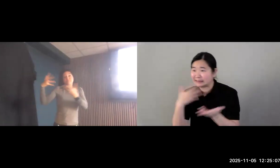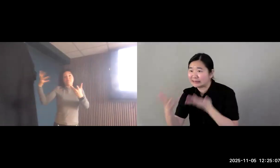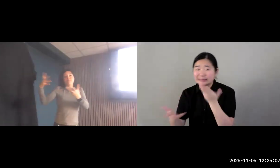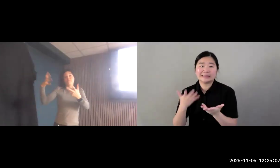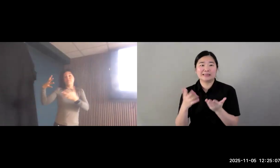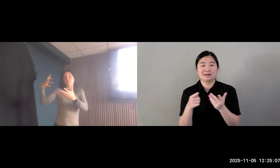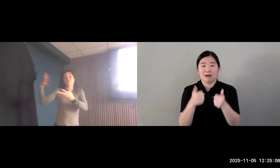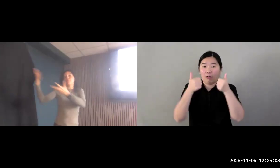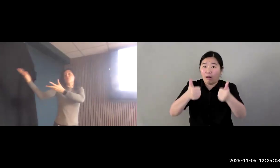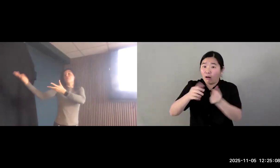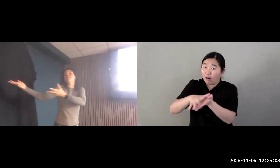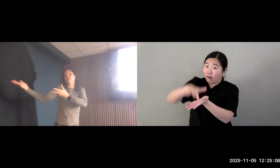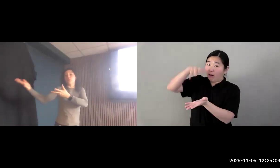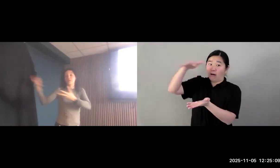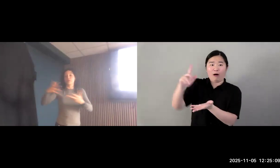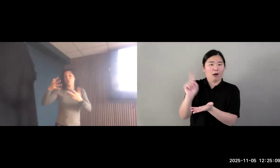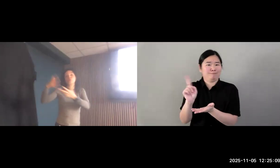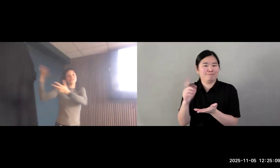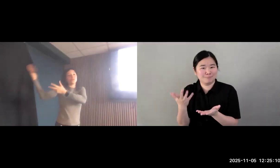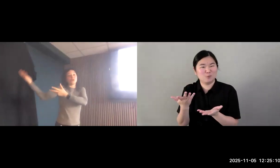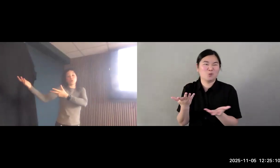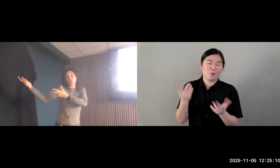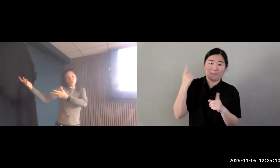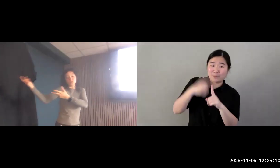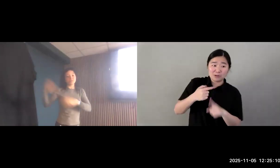sign languages that I'm… that I'm more familiar with, used in the Western world.